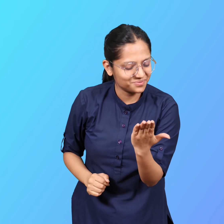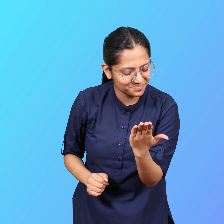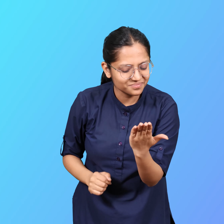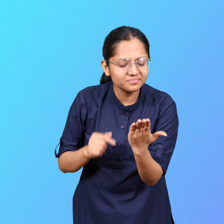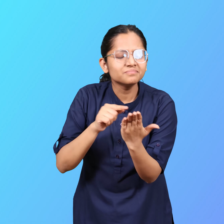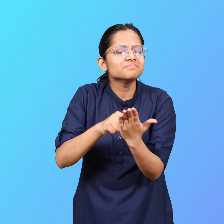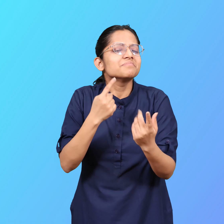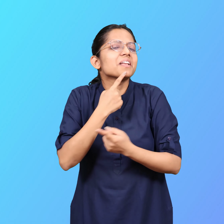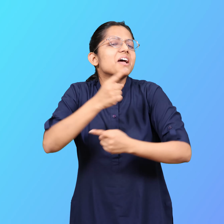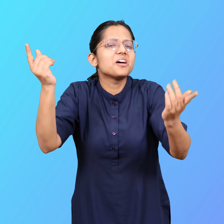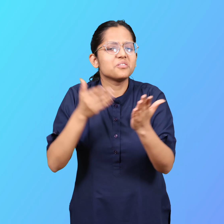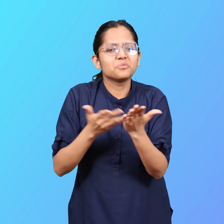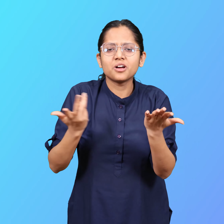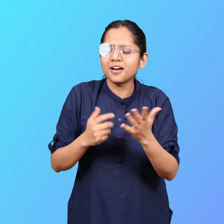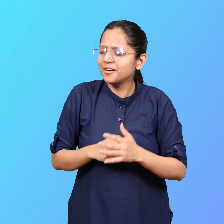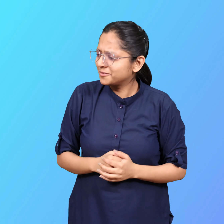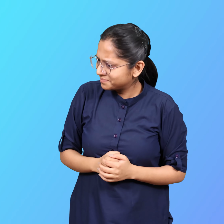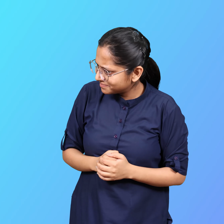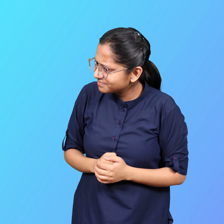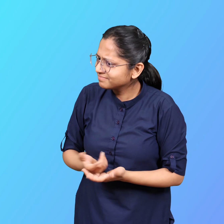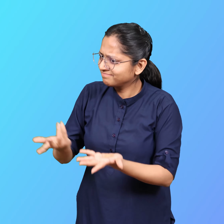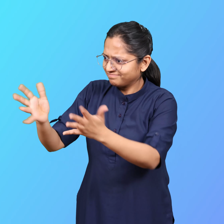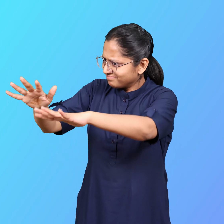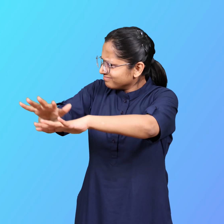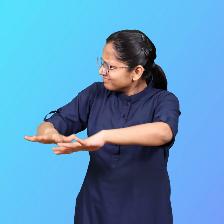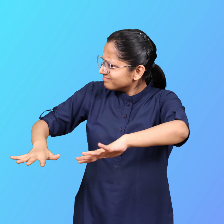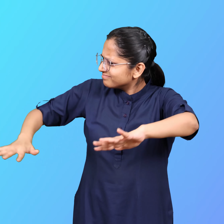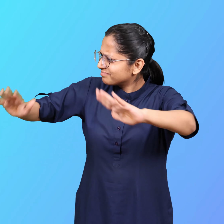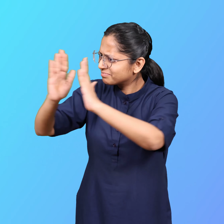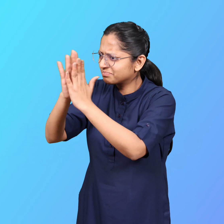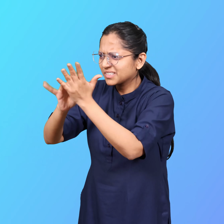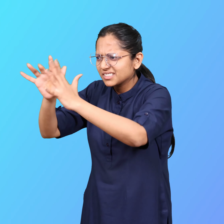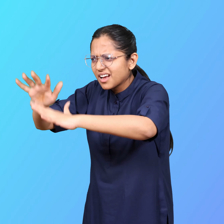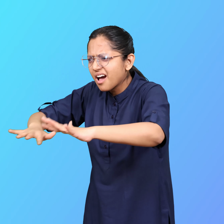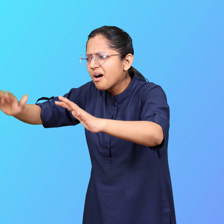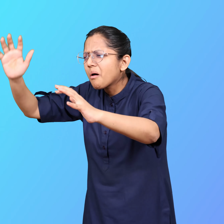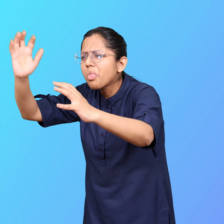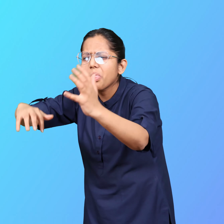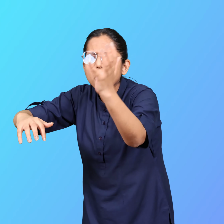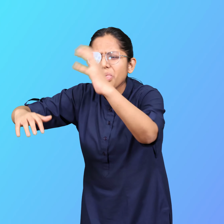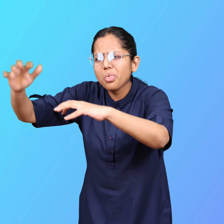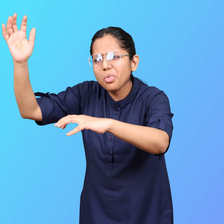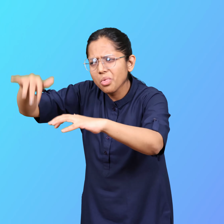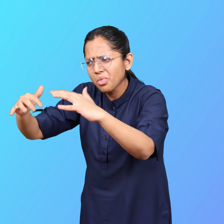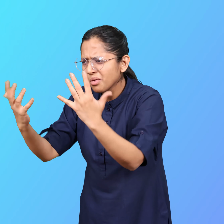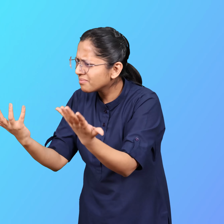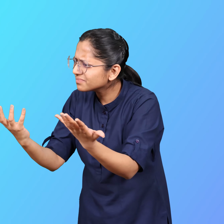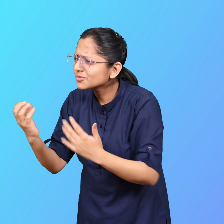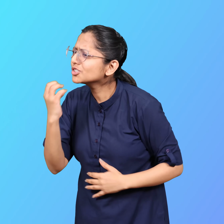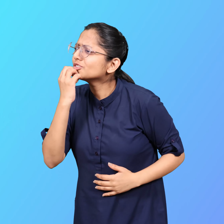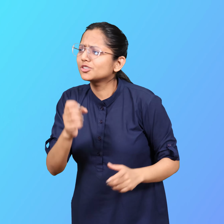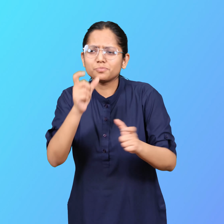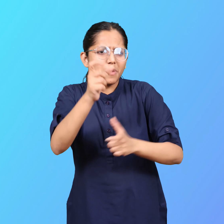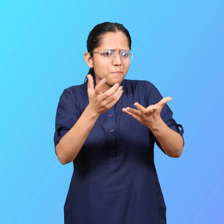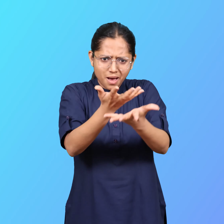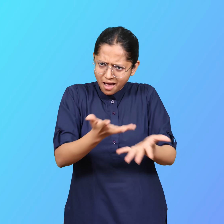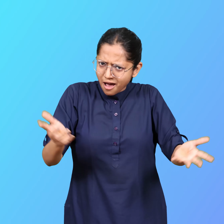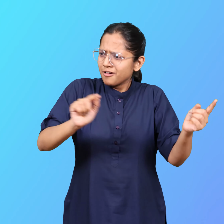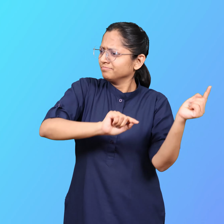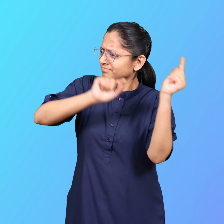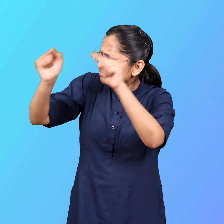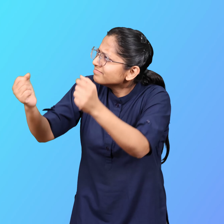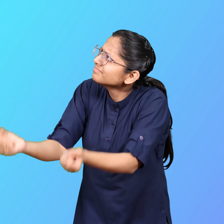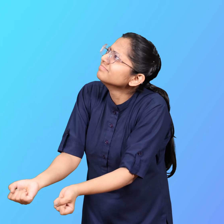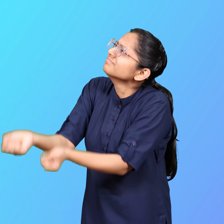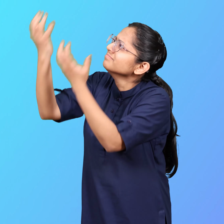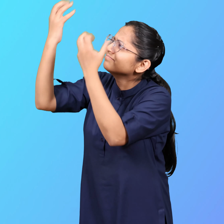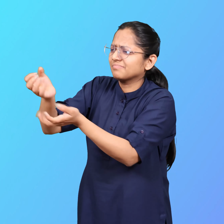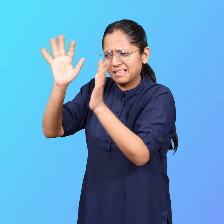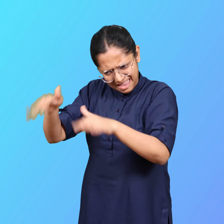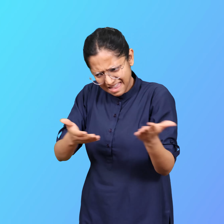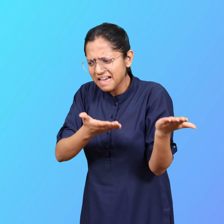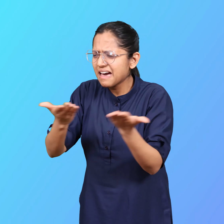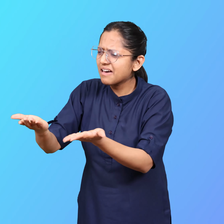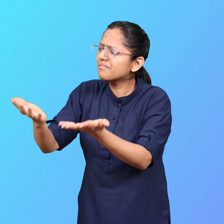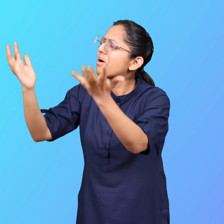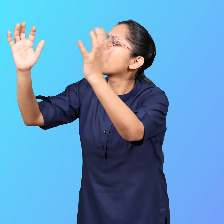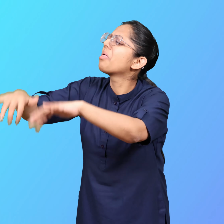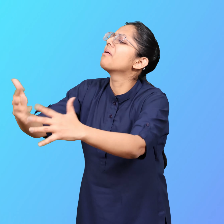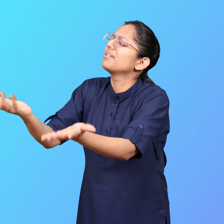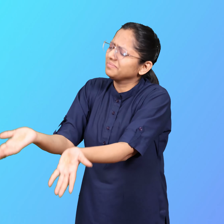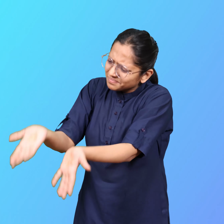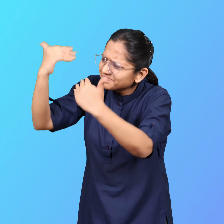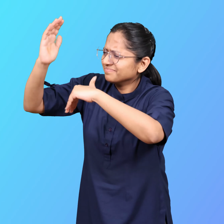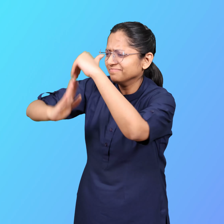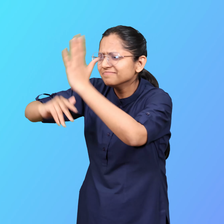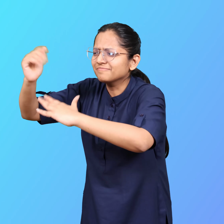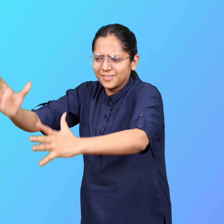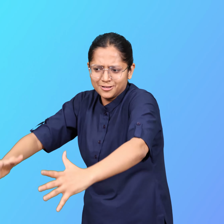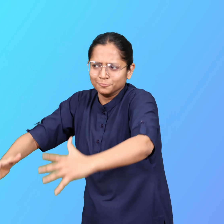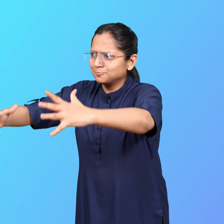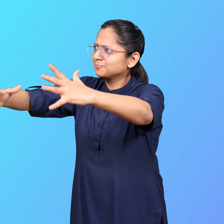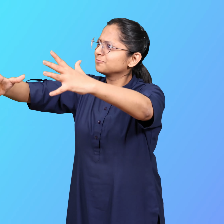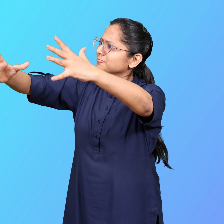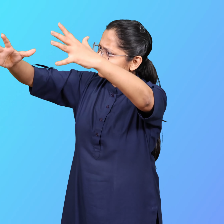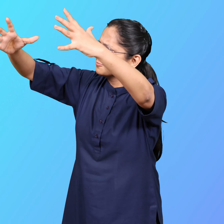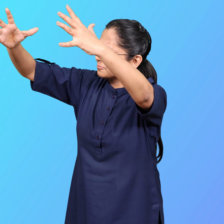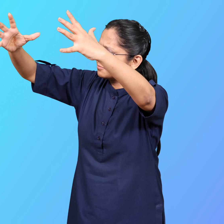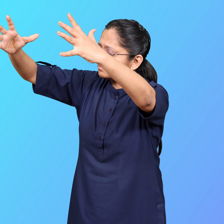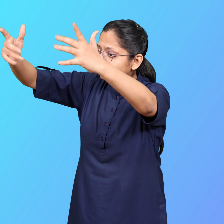The order said: Let the Temple of God be rebuilt. It will be a place to offer sacrifices.